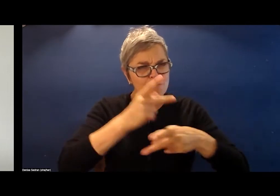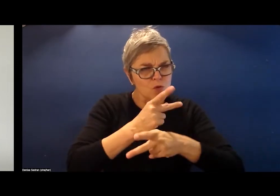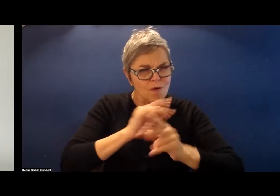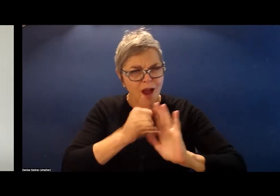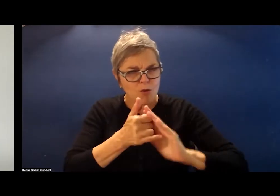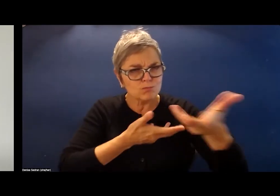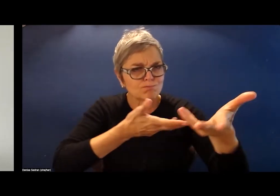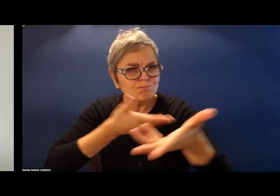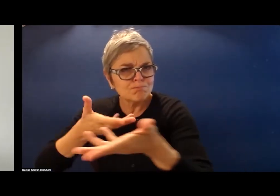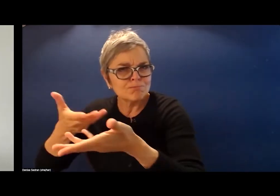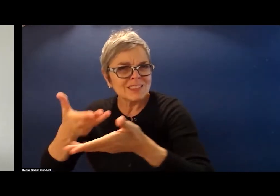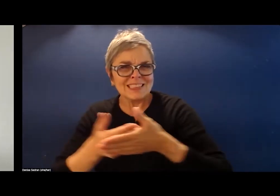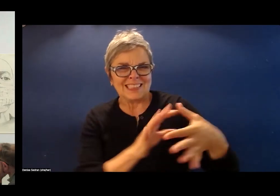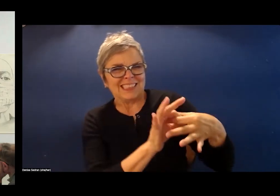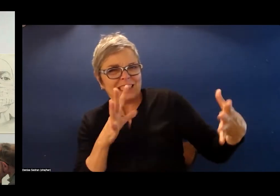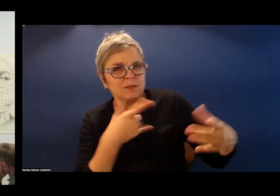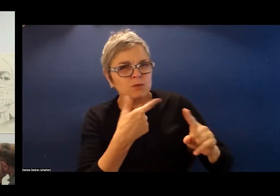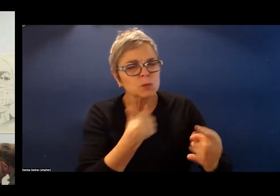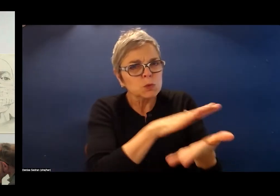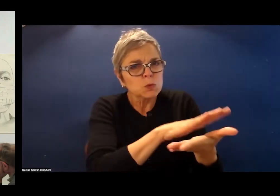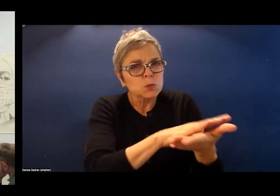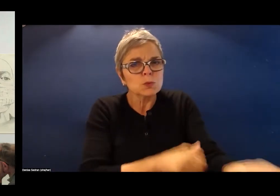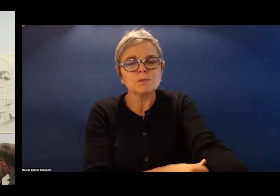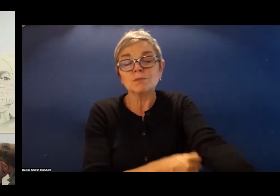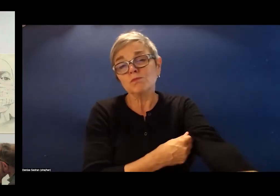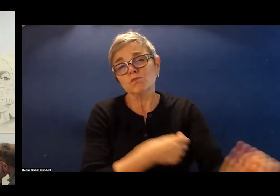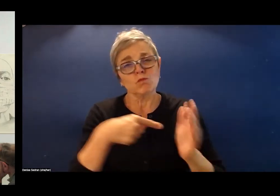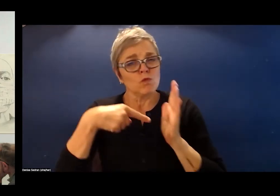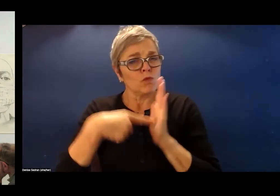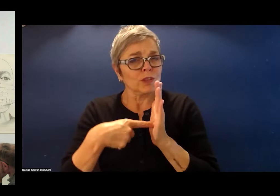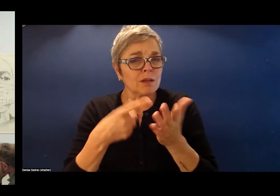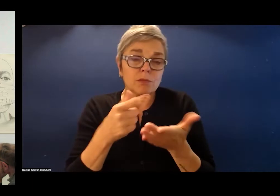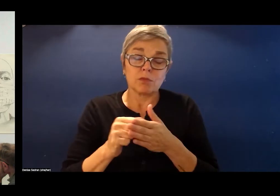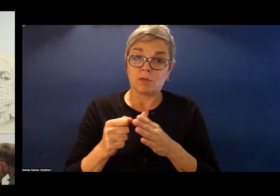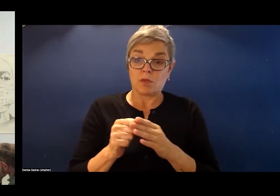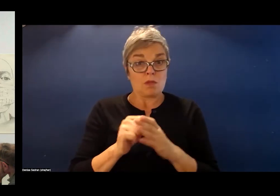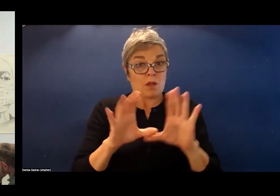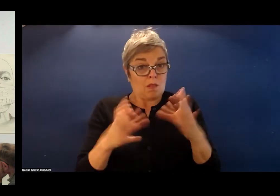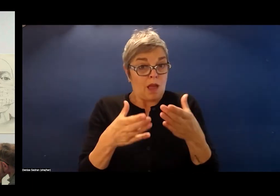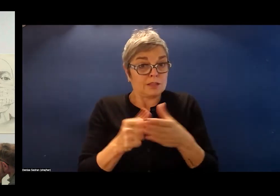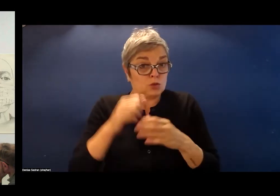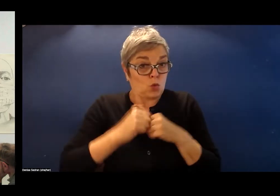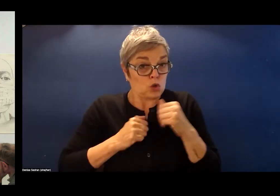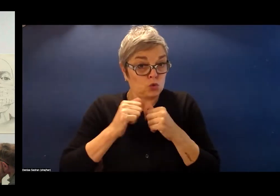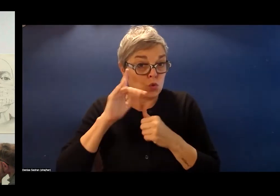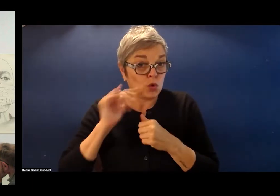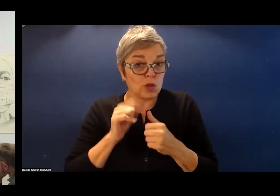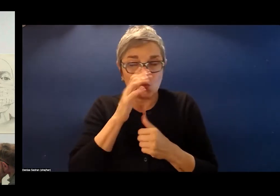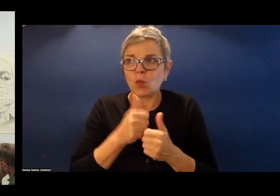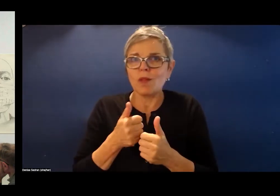And so part of the structure of the class inviting conversation based modules with artists and cultural producers